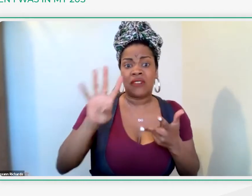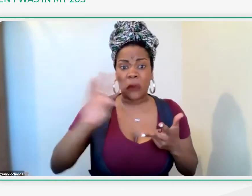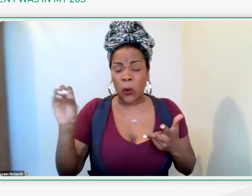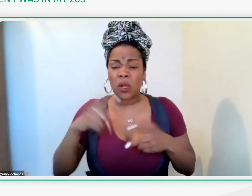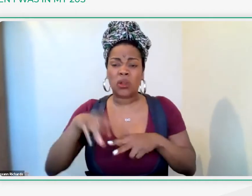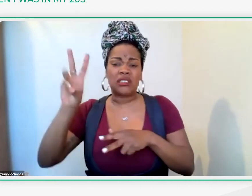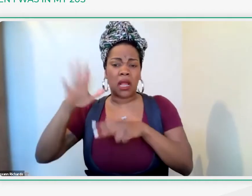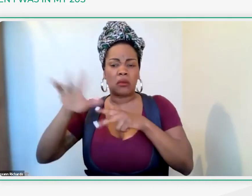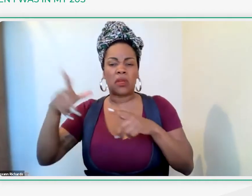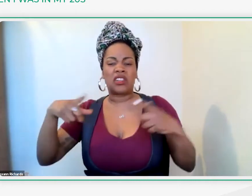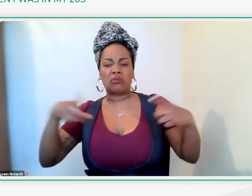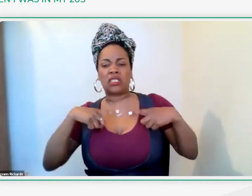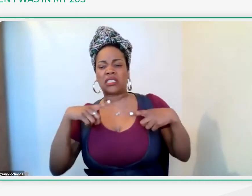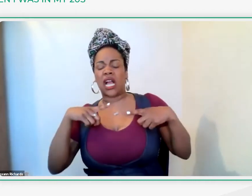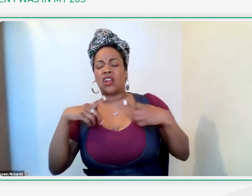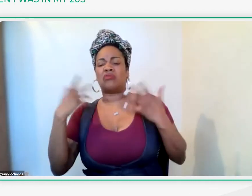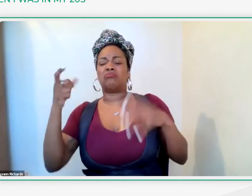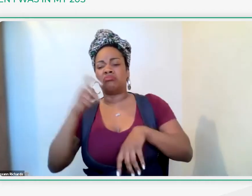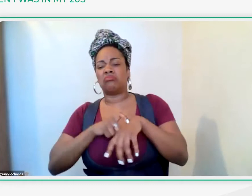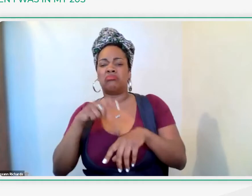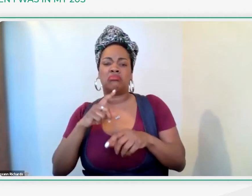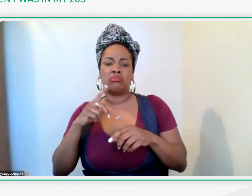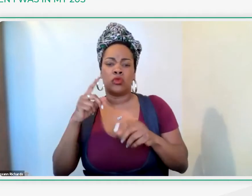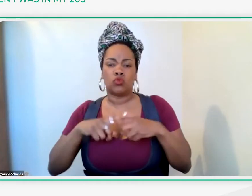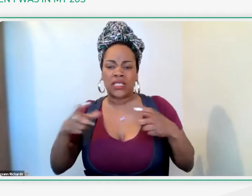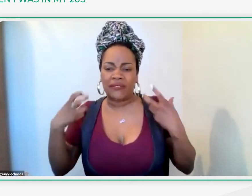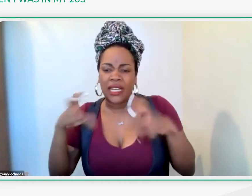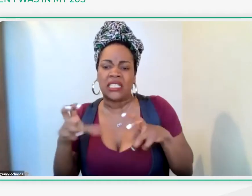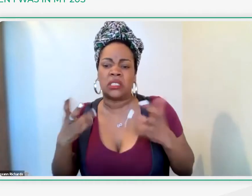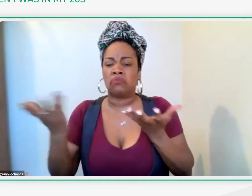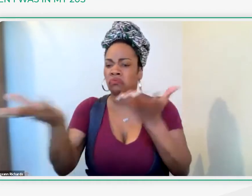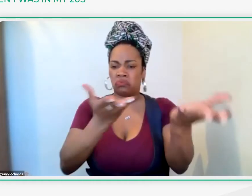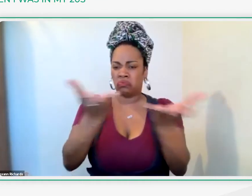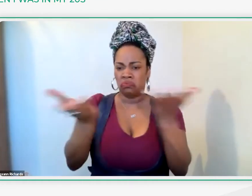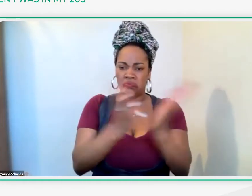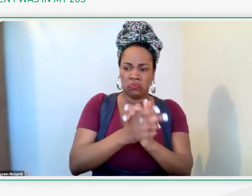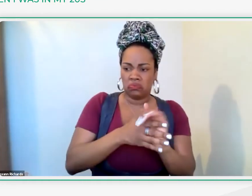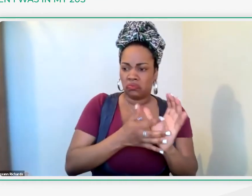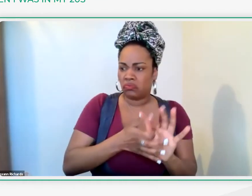Did you pick 30s, 40s, or over 65? Above retirement age?